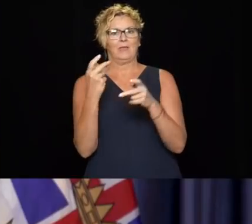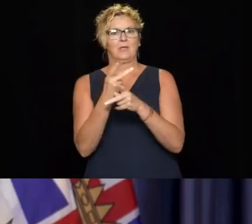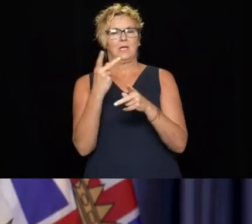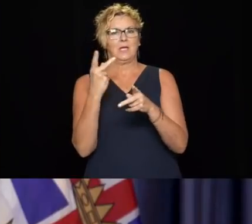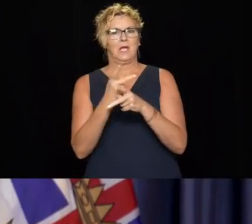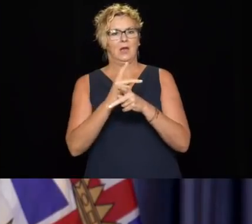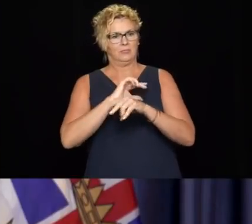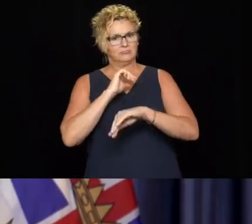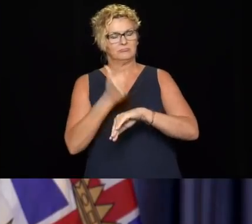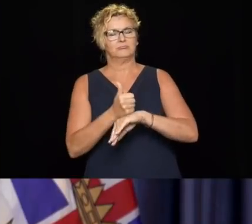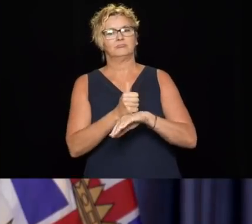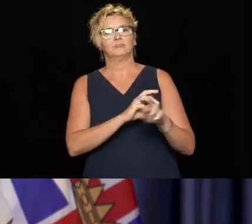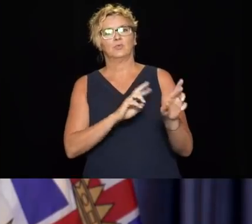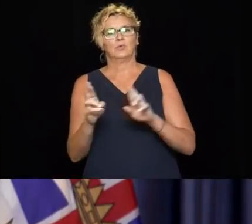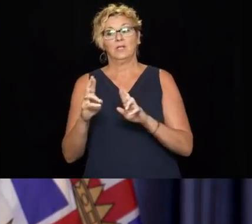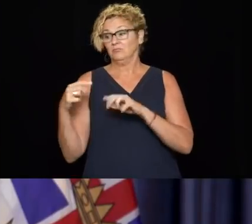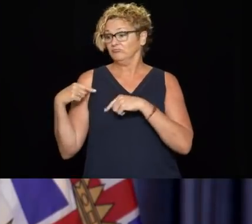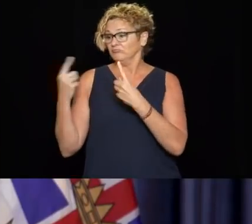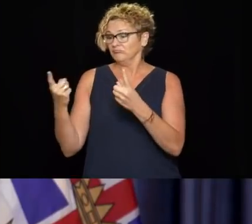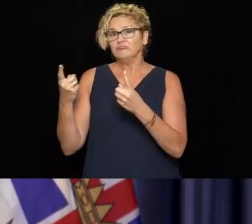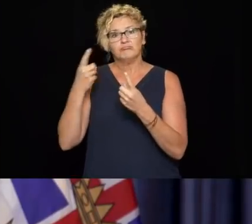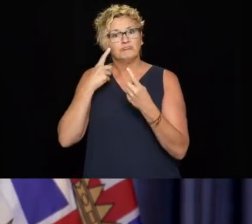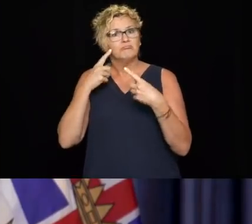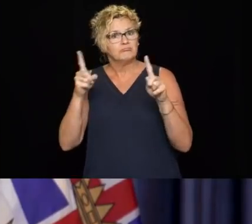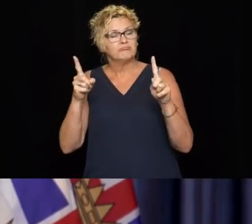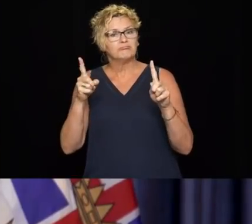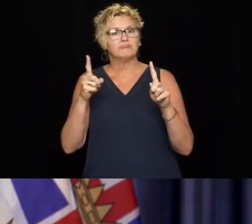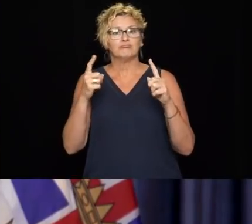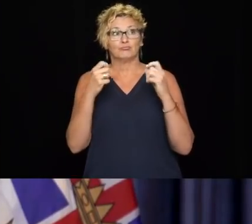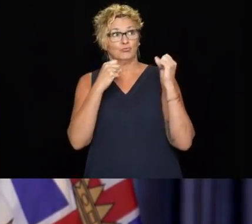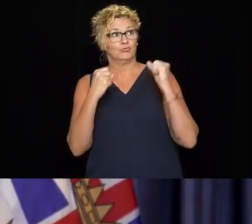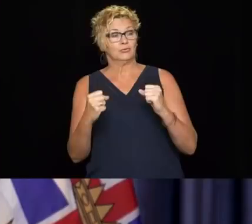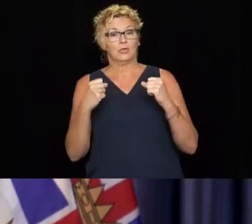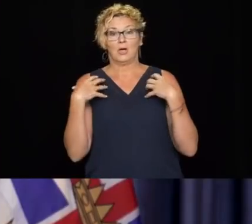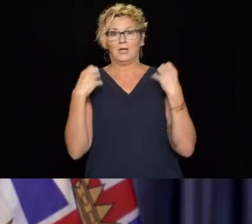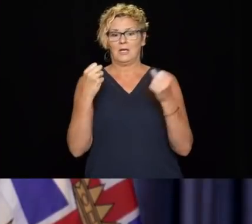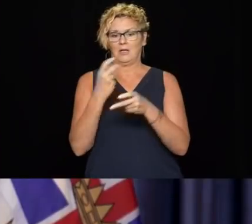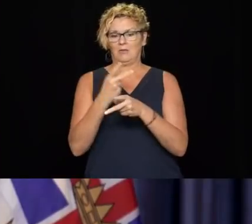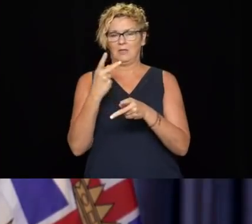for the fall and winter pandemic preparedness plan. Healthcare of course, in a strong